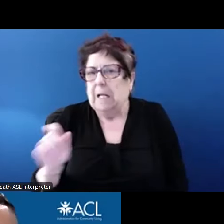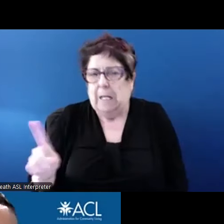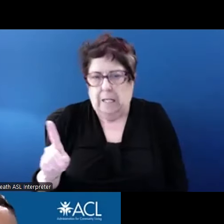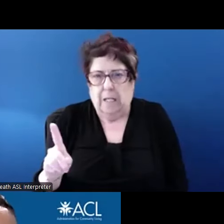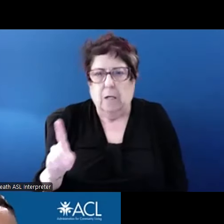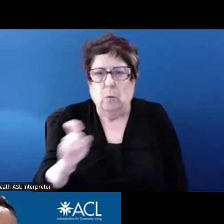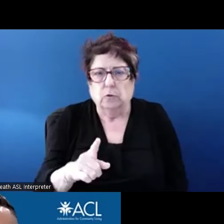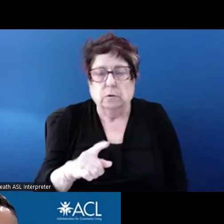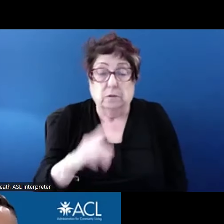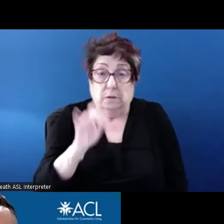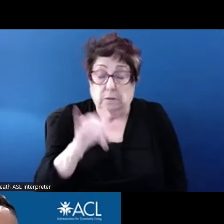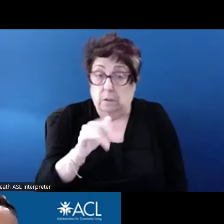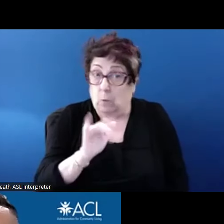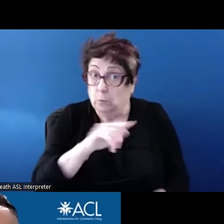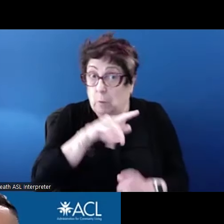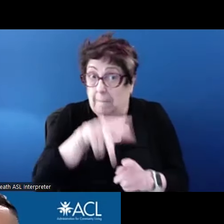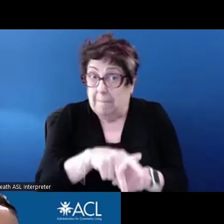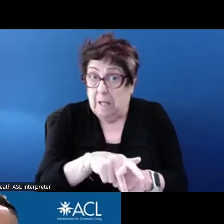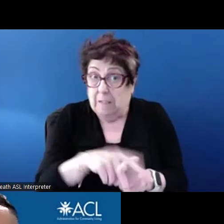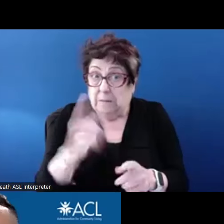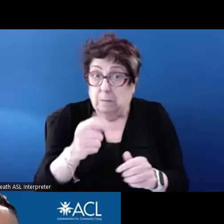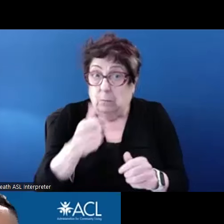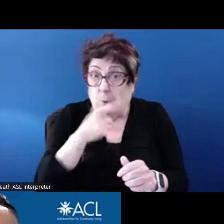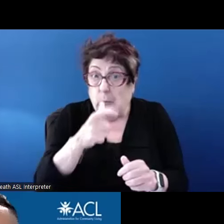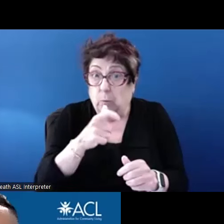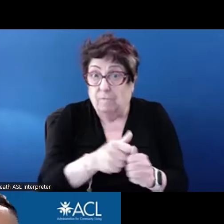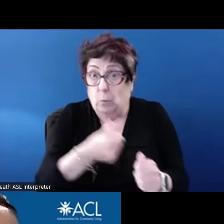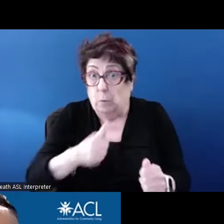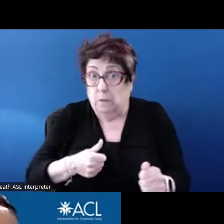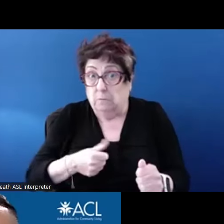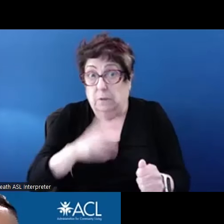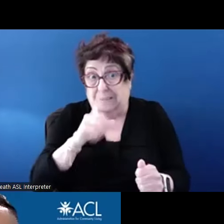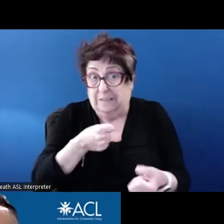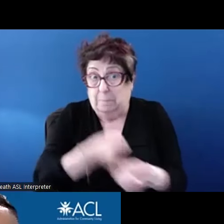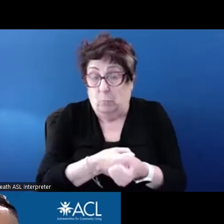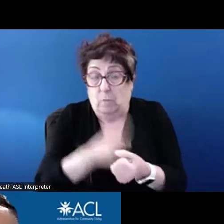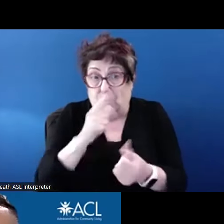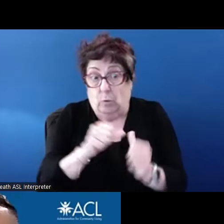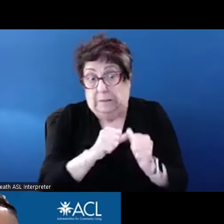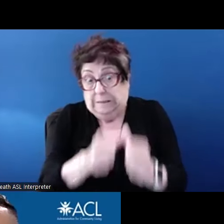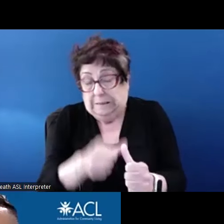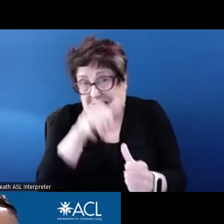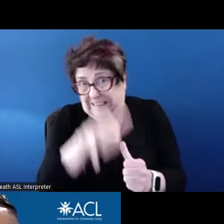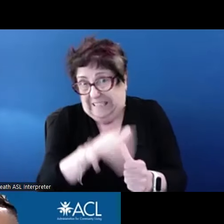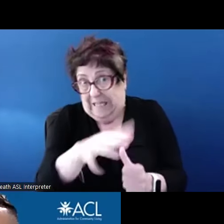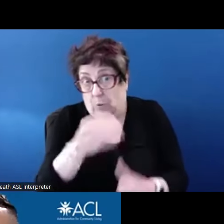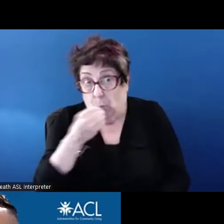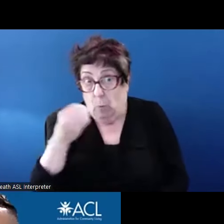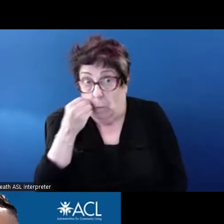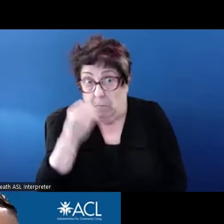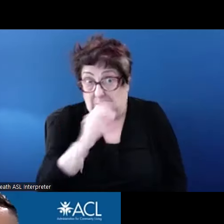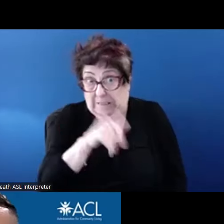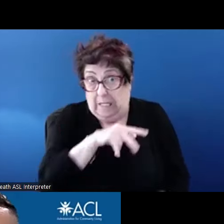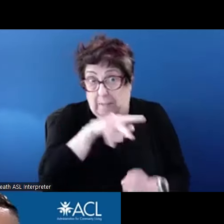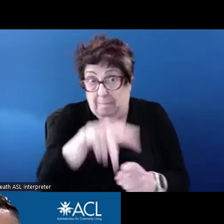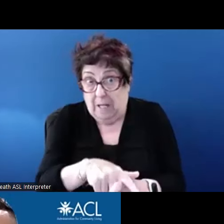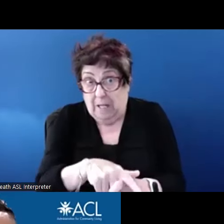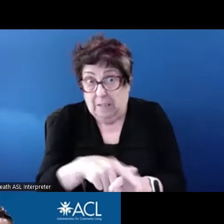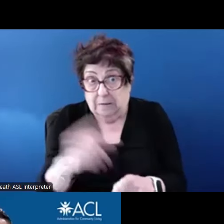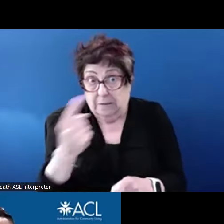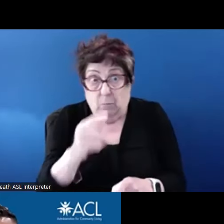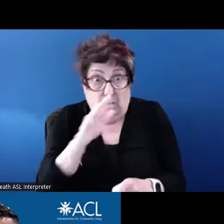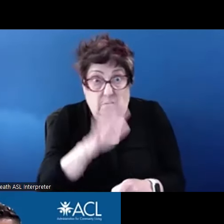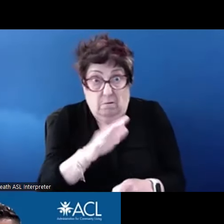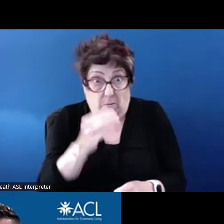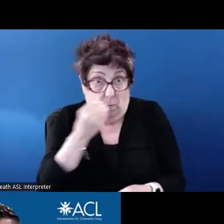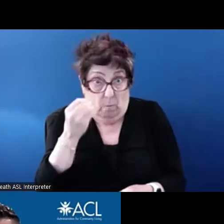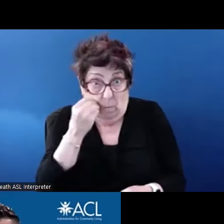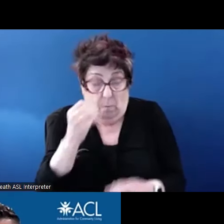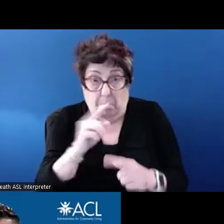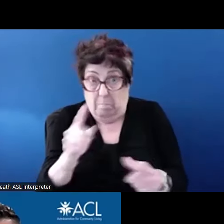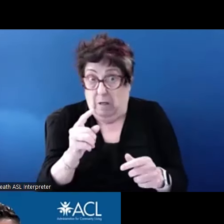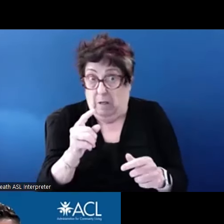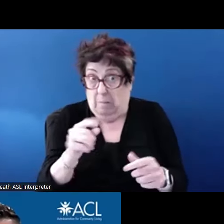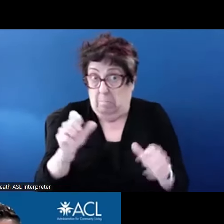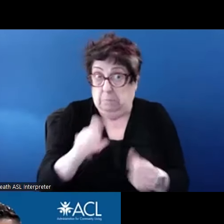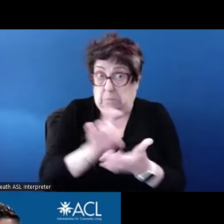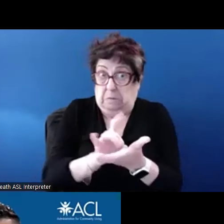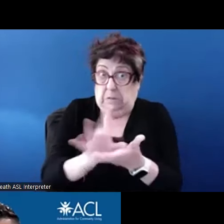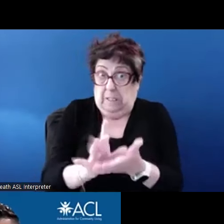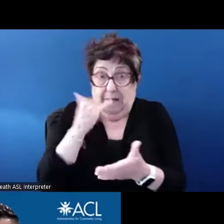stay housed? This applies for someone who is already in housing was the sentence?